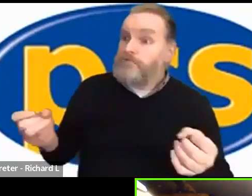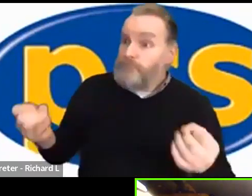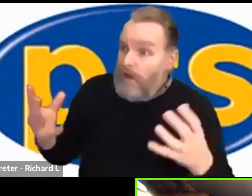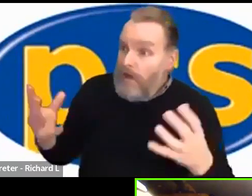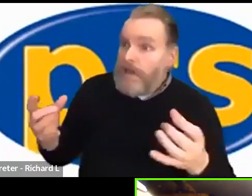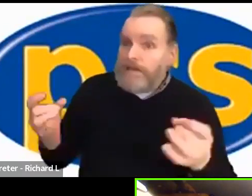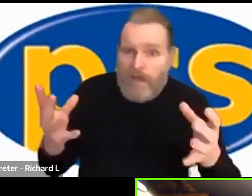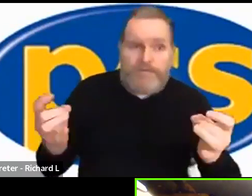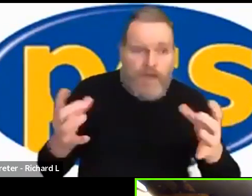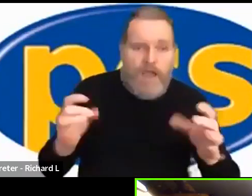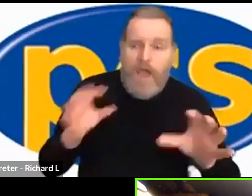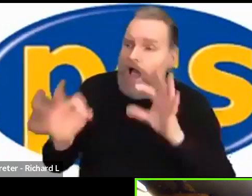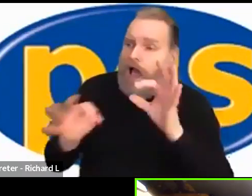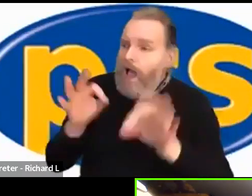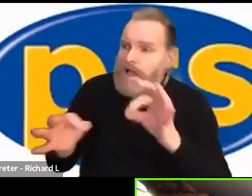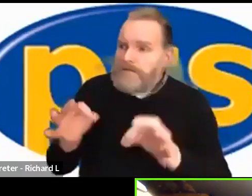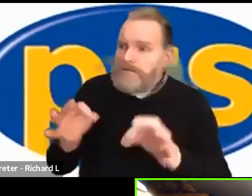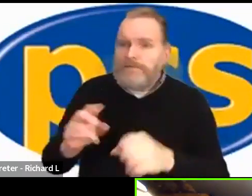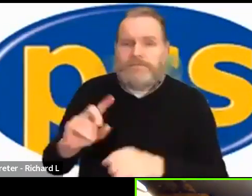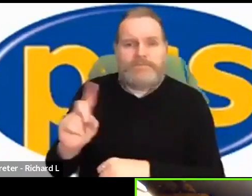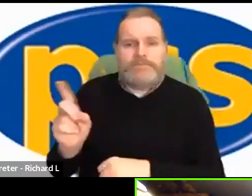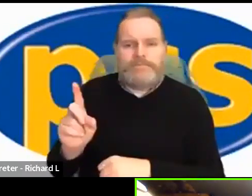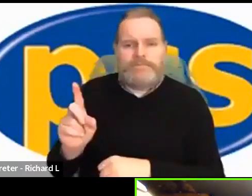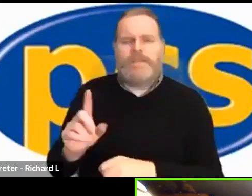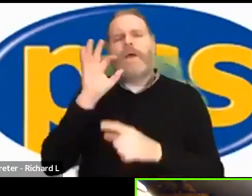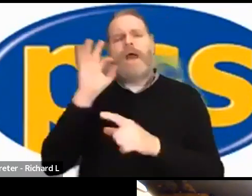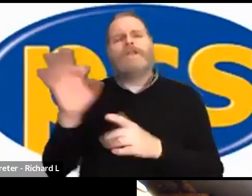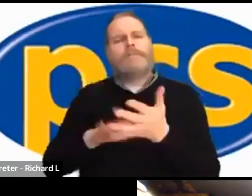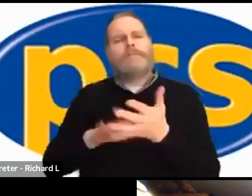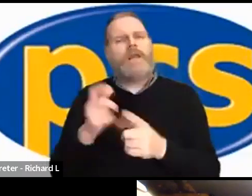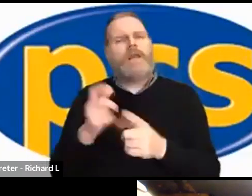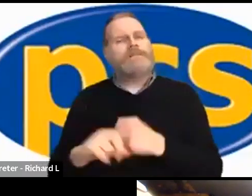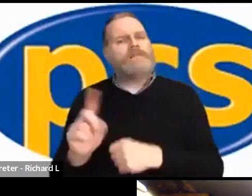the moment asking members whether or not they intend to take take action on the first February.